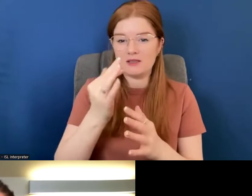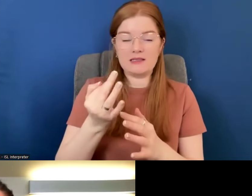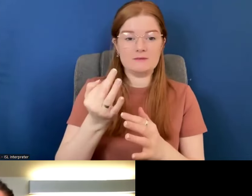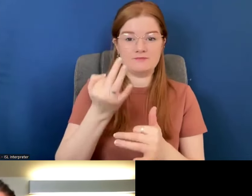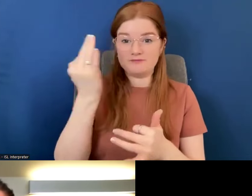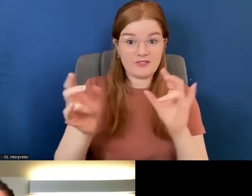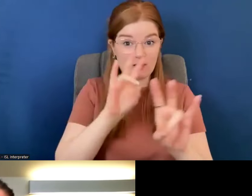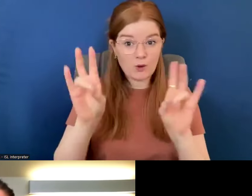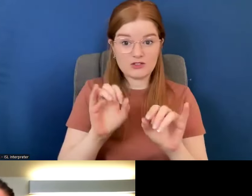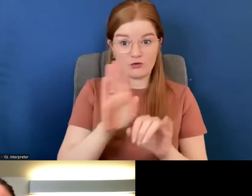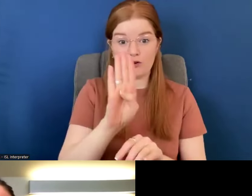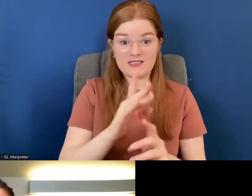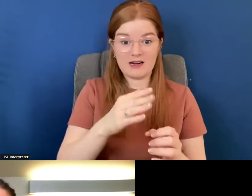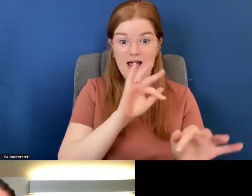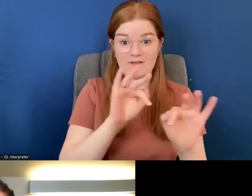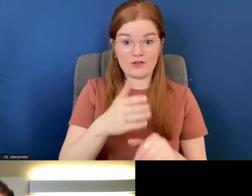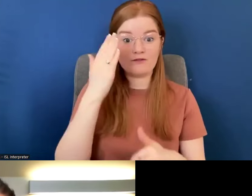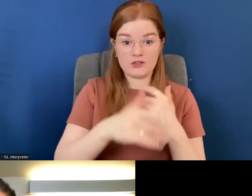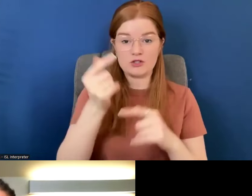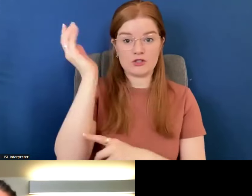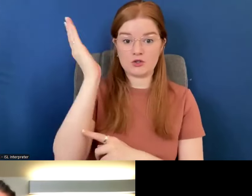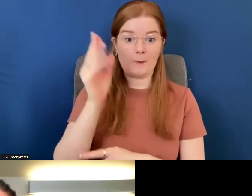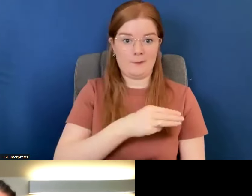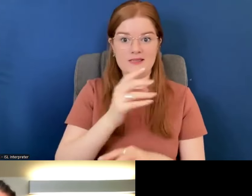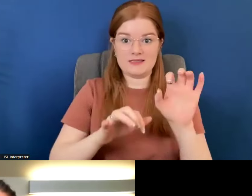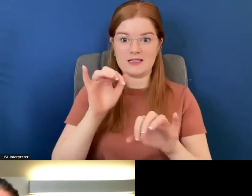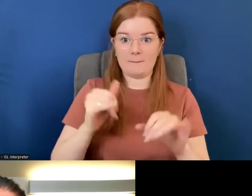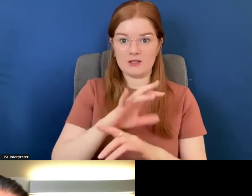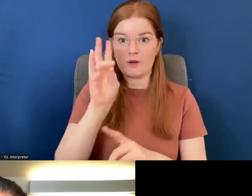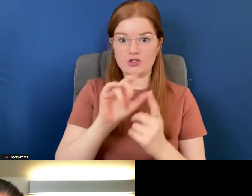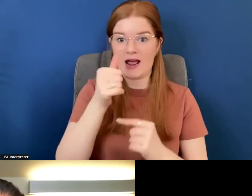Brendan at the end of the talk, please put them into the Q & A box. So if you hover